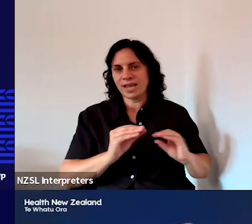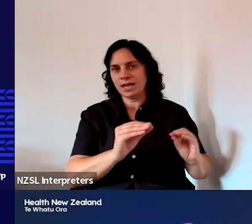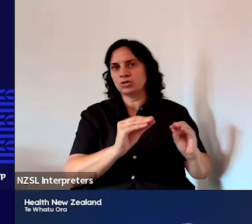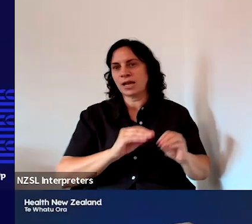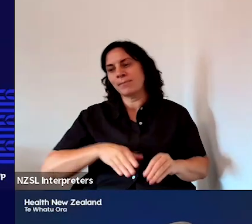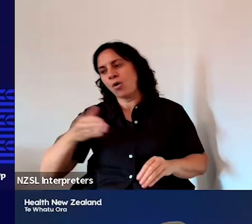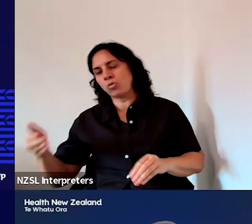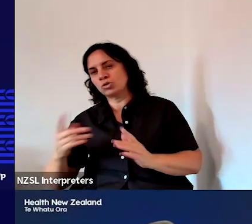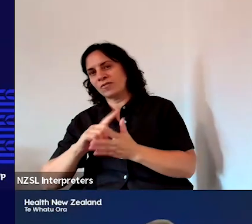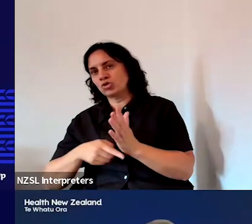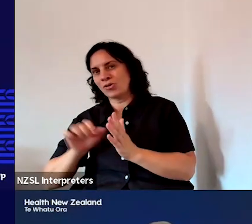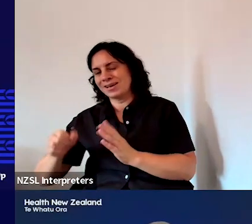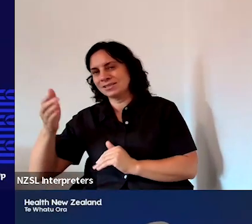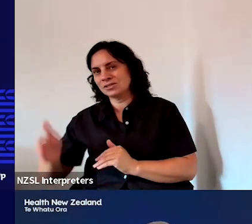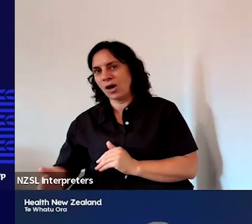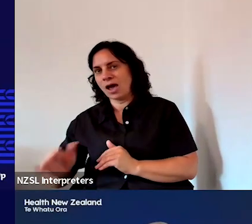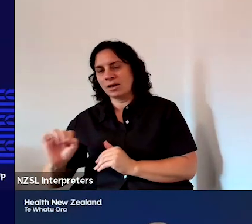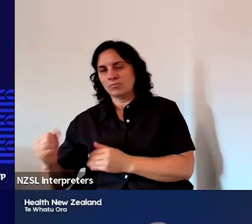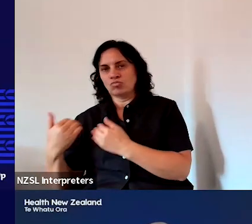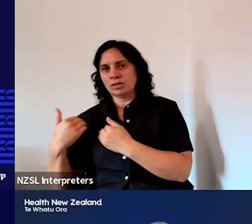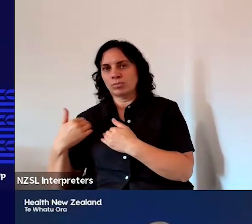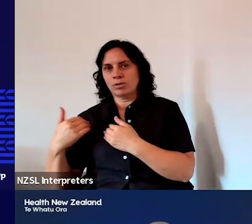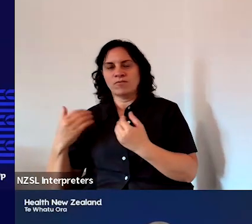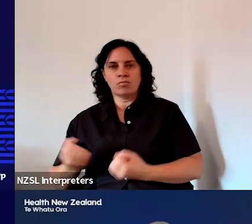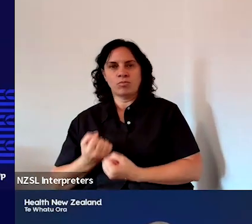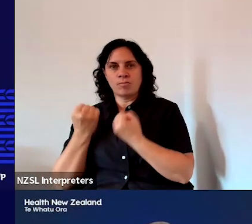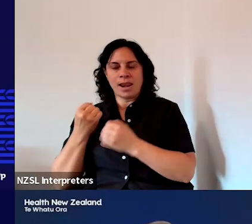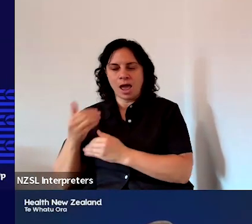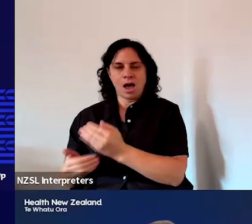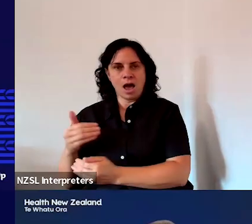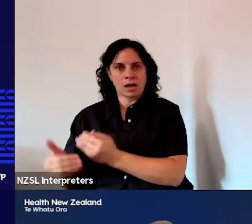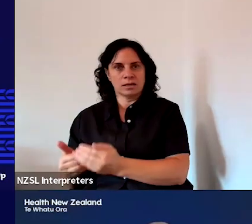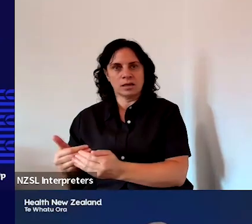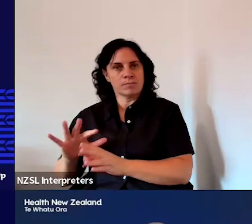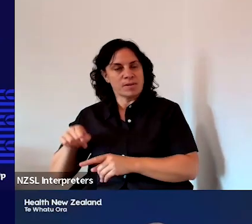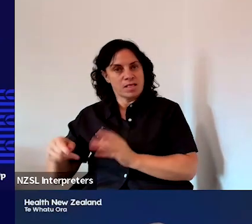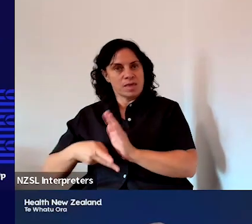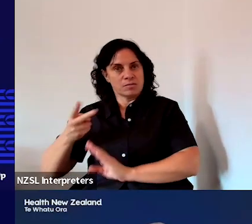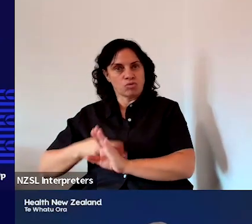because John looks after Mana Ake Maybe the curriculum of Mana Ake could be amended. I don't want to go into your turf, John,